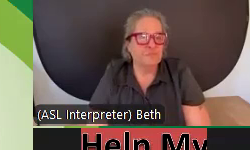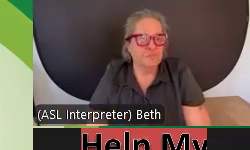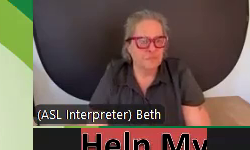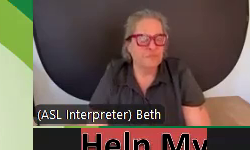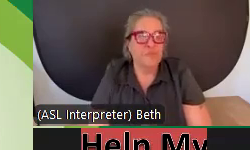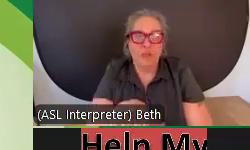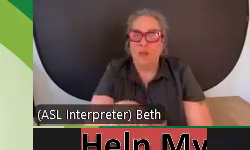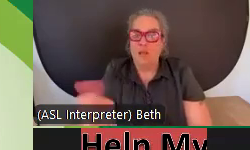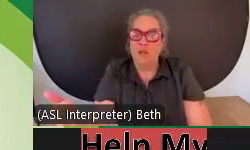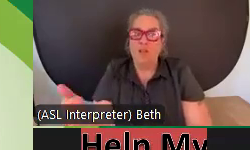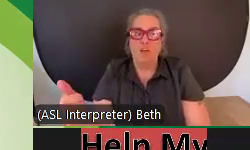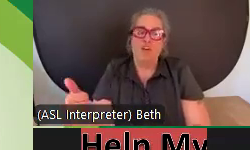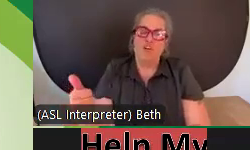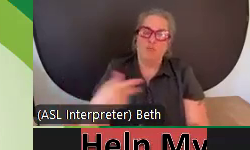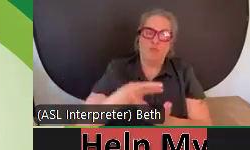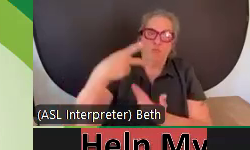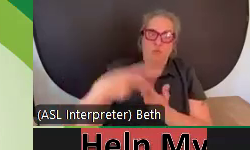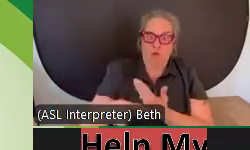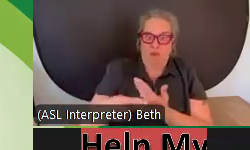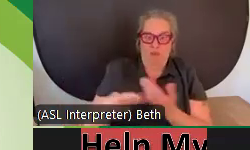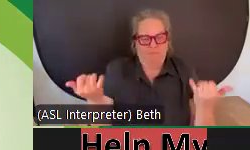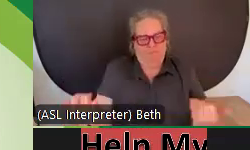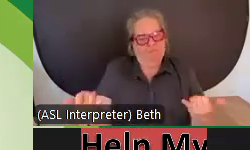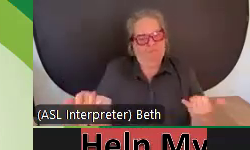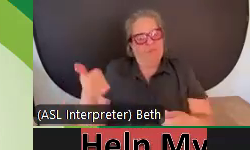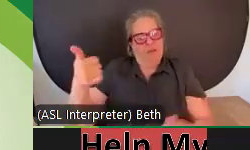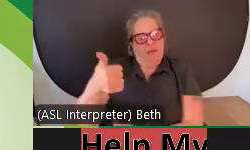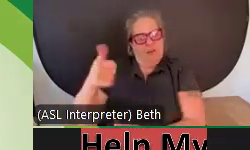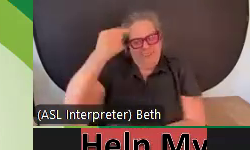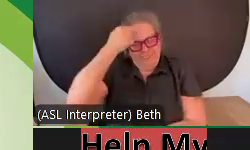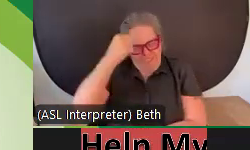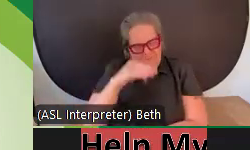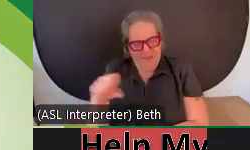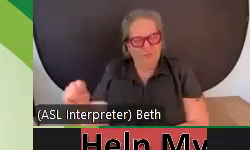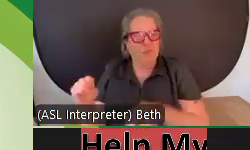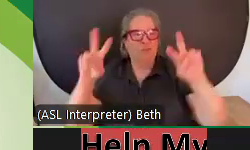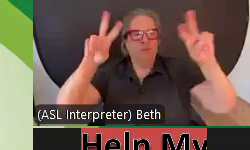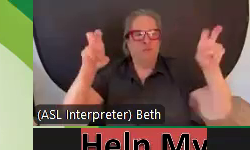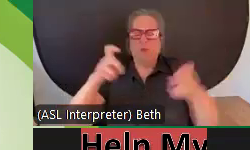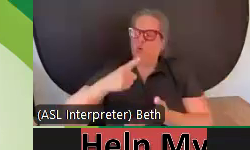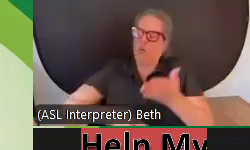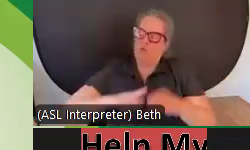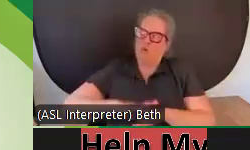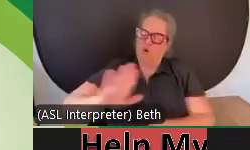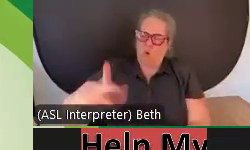So another campaign that the state had was a What's on Your Mind campaign.